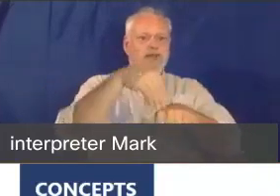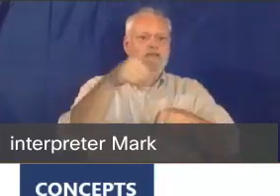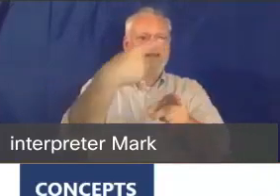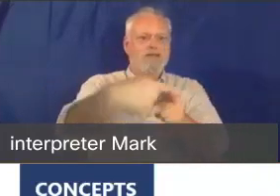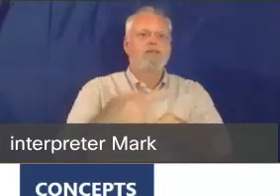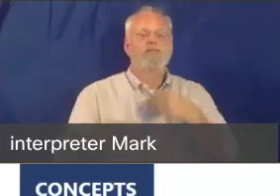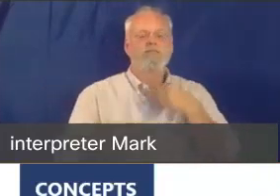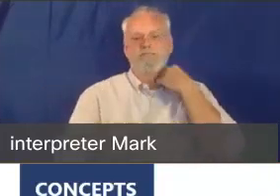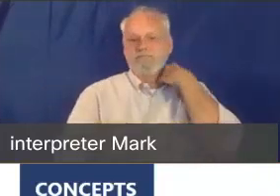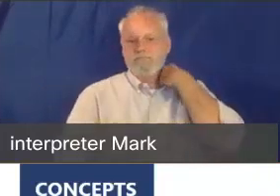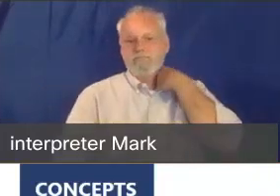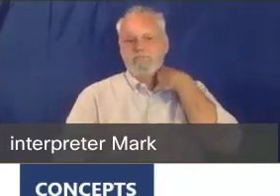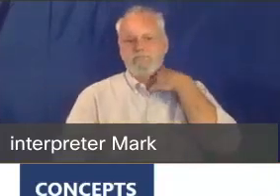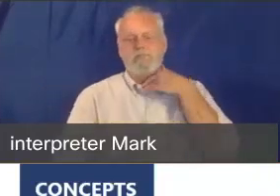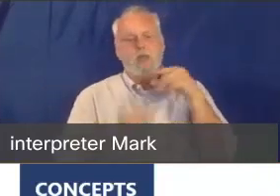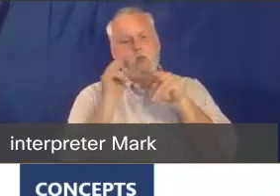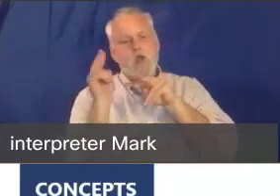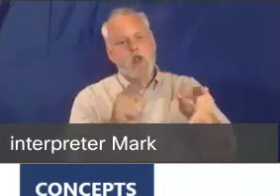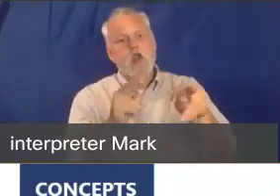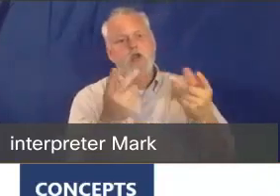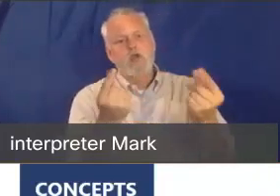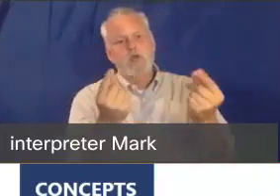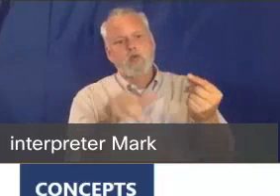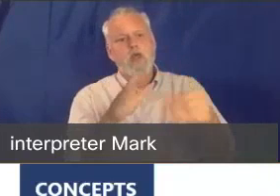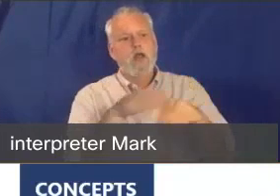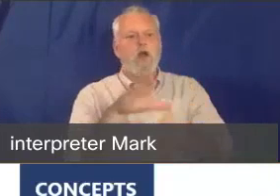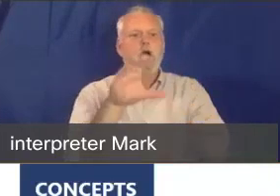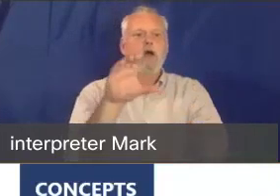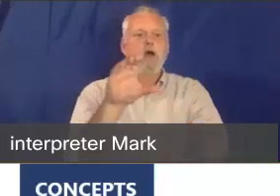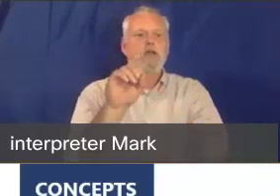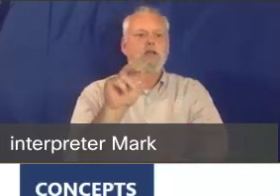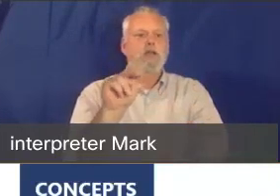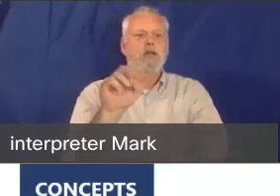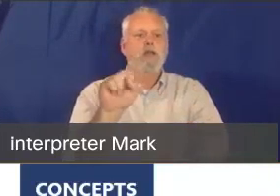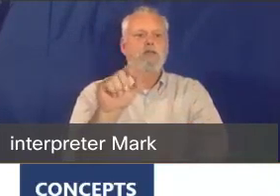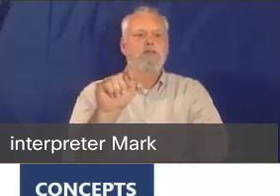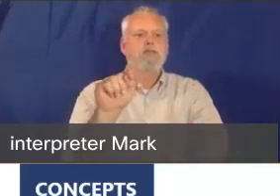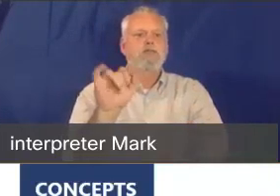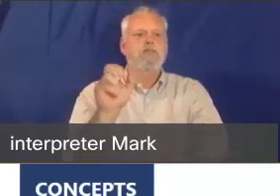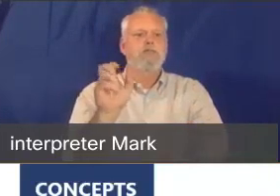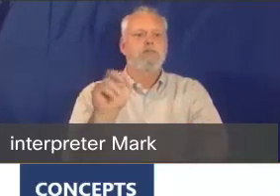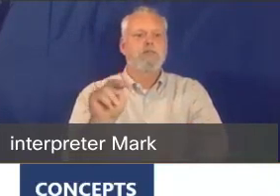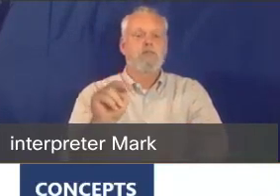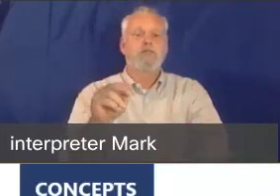So, that's what we're looking at to do on Constitution. Get to the next slide, we'll continue our ride South.